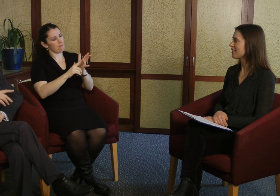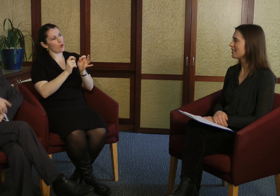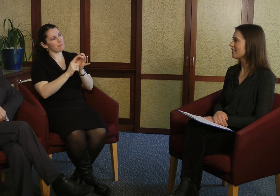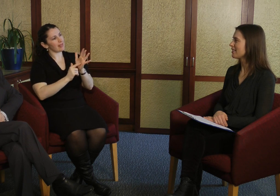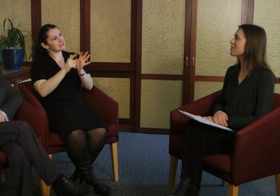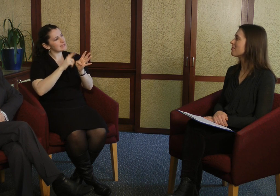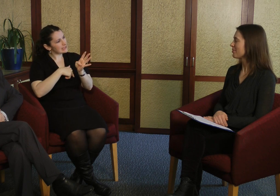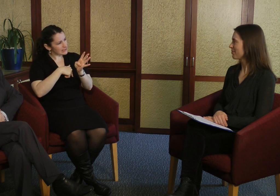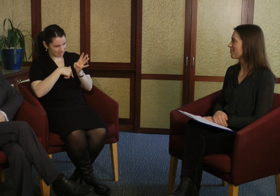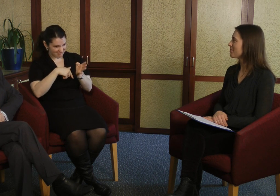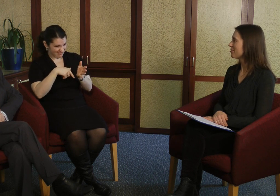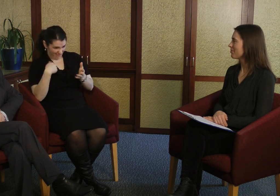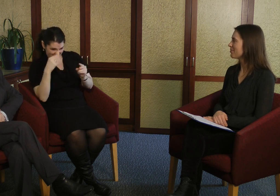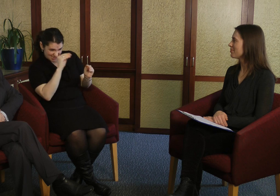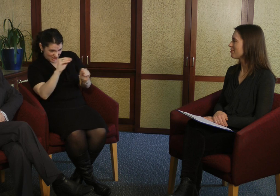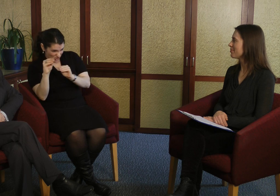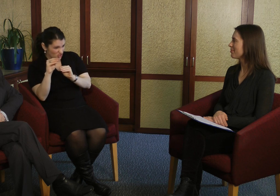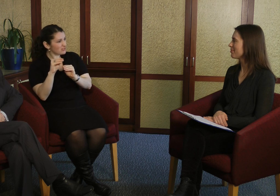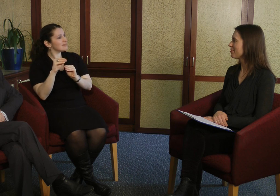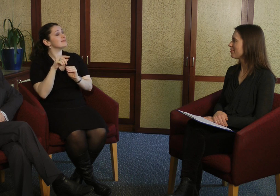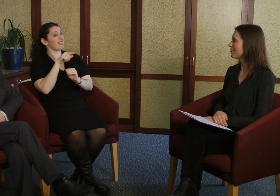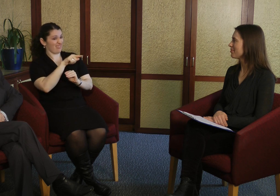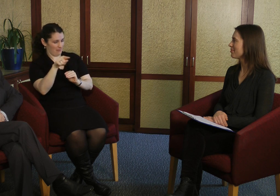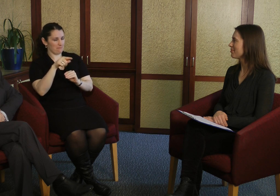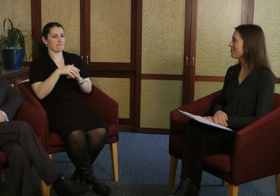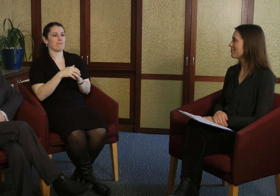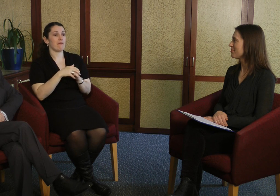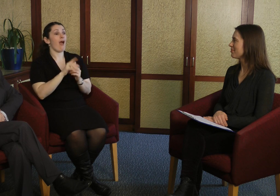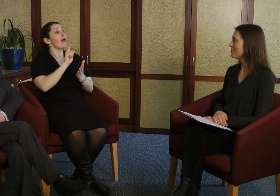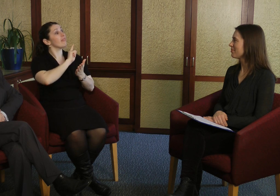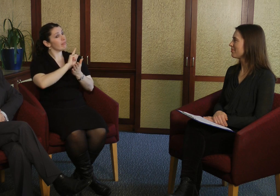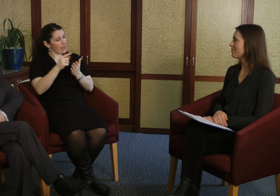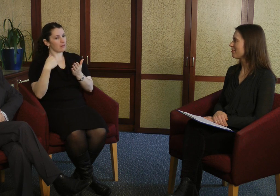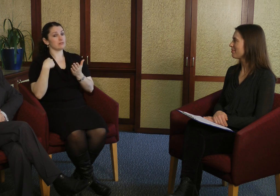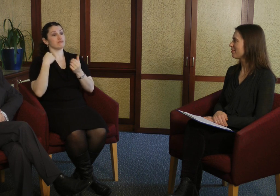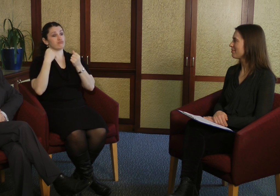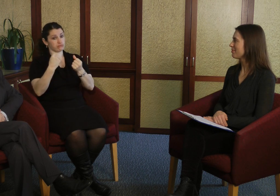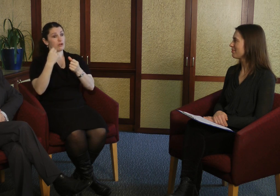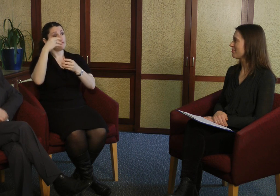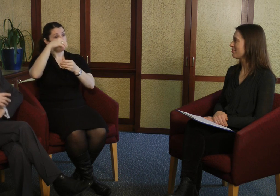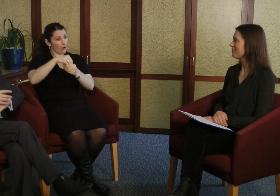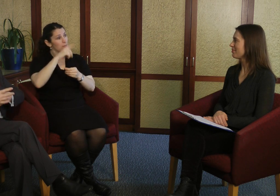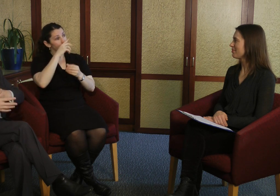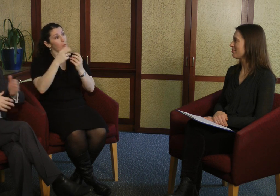part of that I got very involved with people who have Ushers Syndrome and that is where